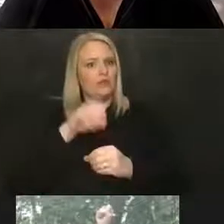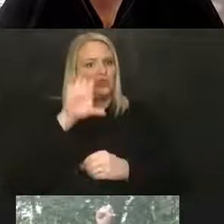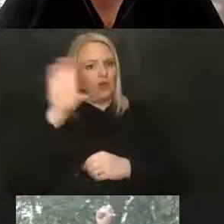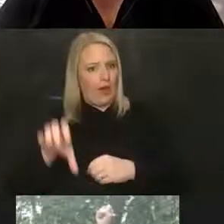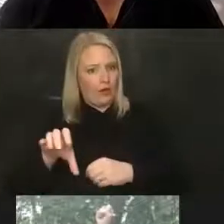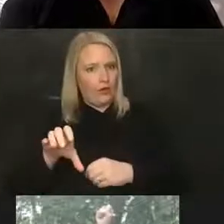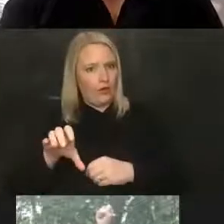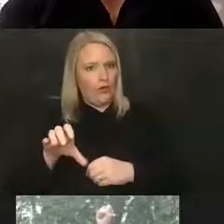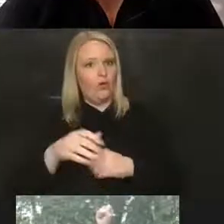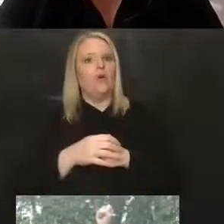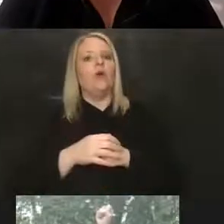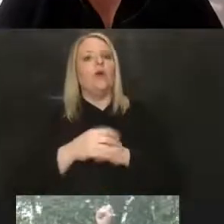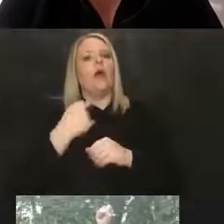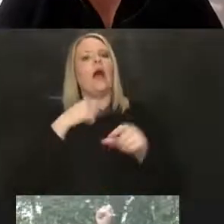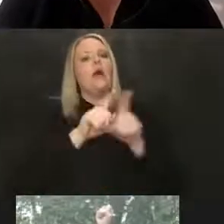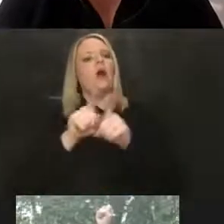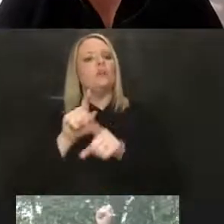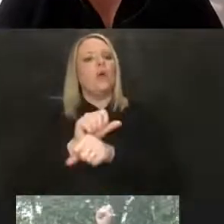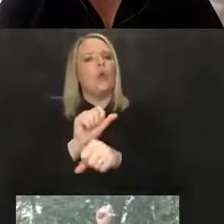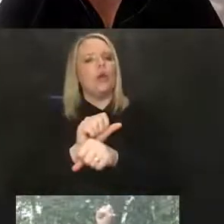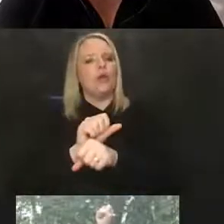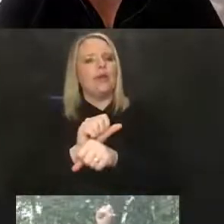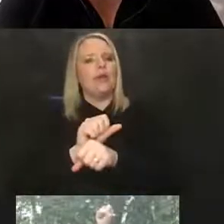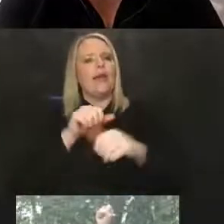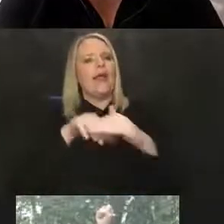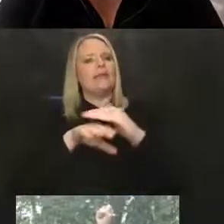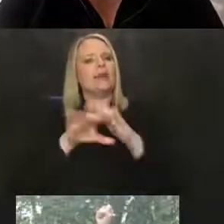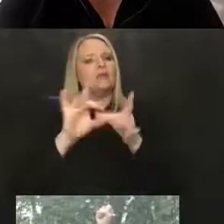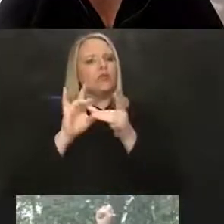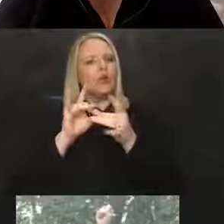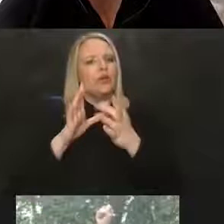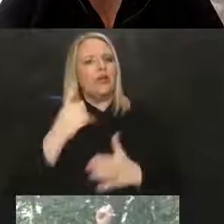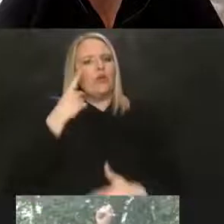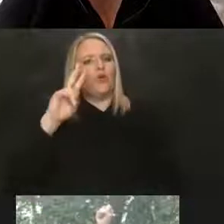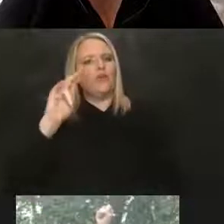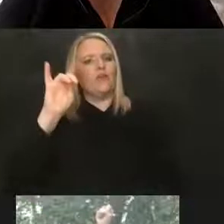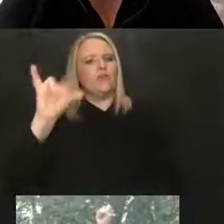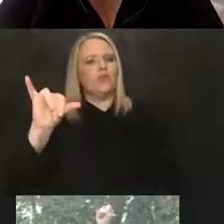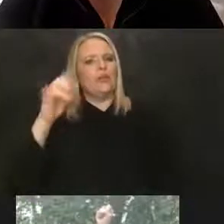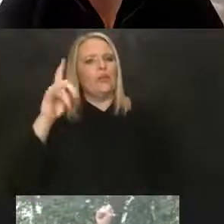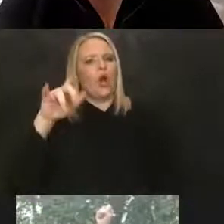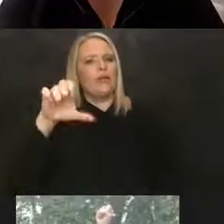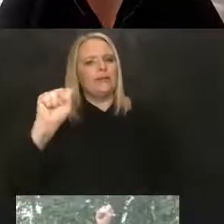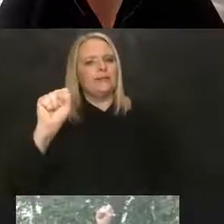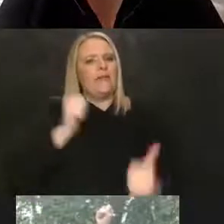and I also work as the Access Coordinator for Victory Gardens Theatre where I ensure